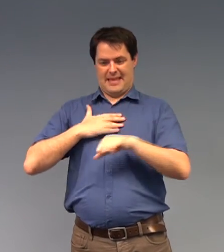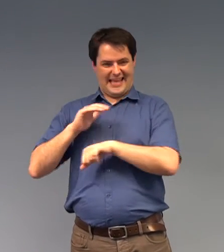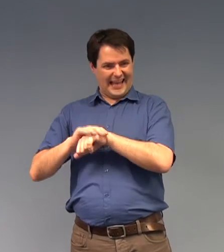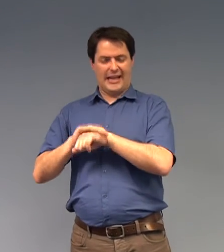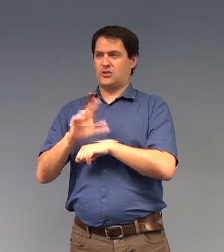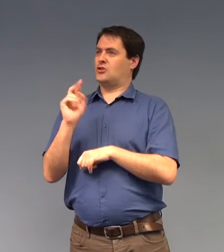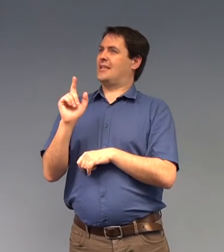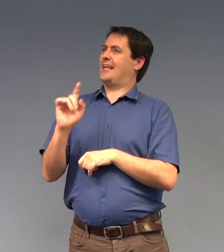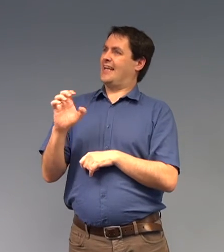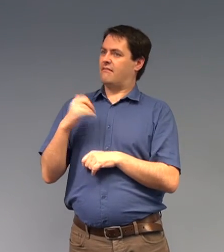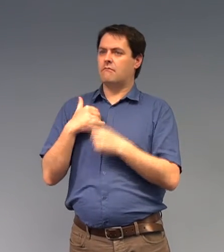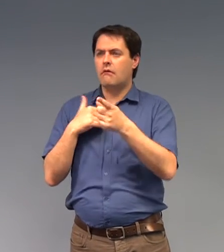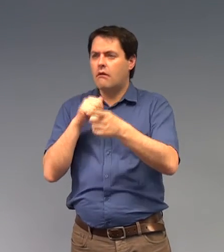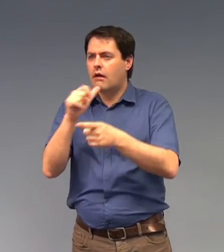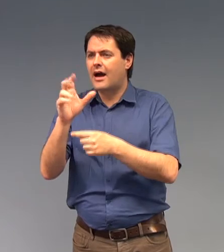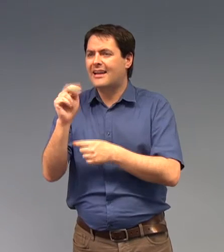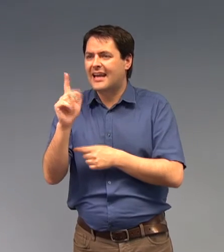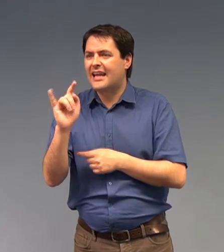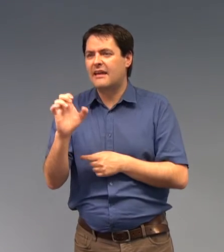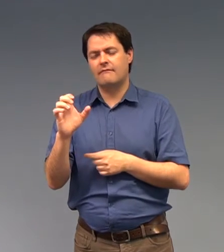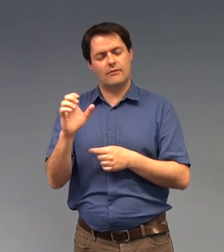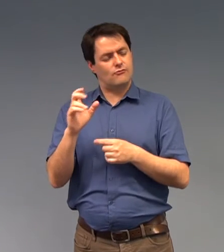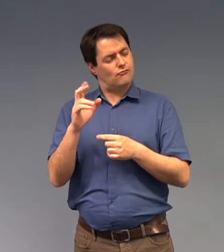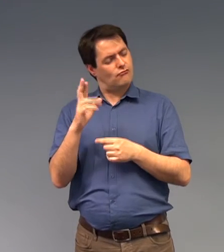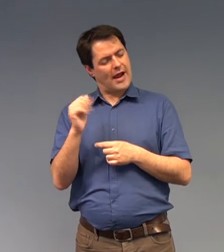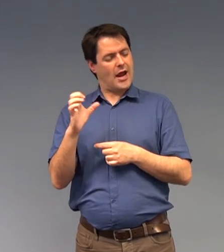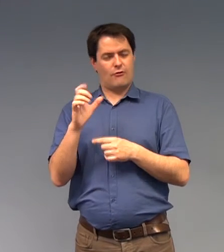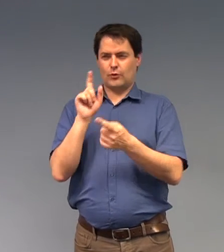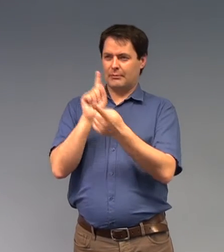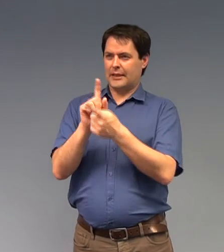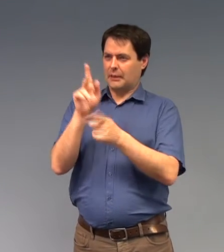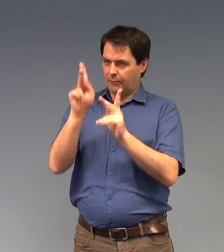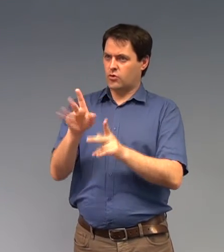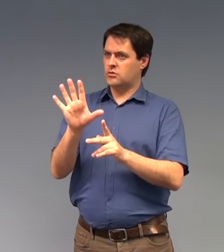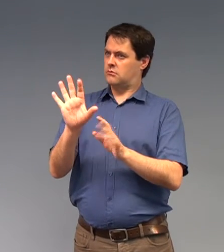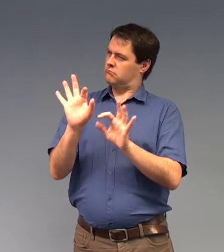I mean, I know that as a native English speaker, I know that it's rare